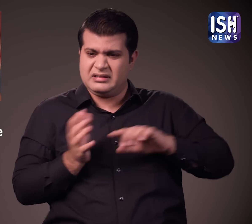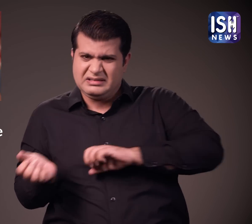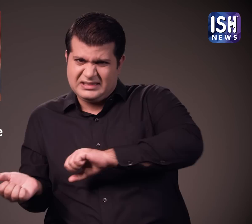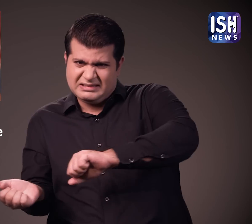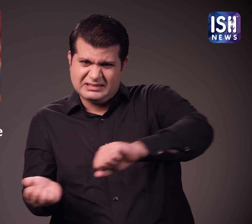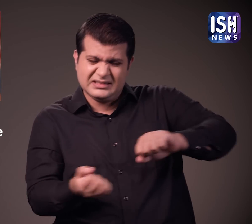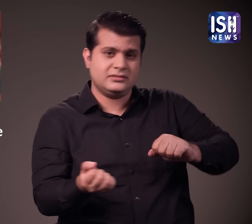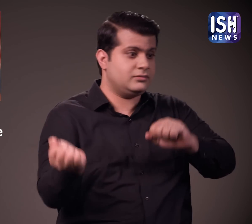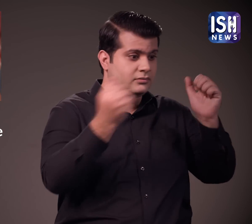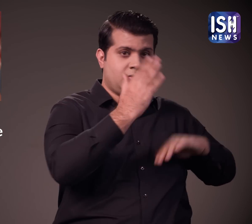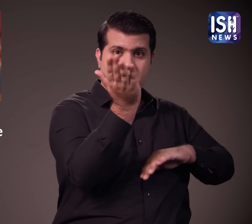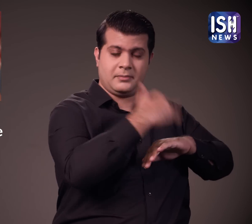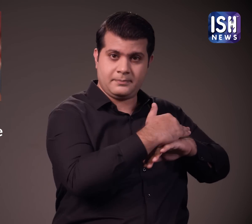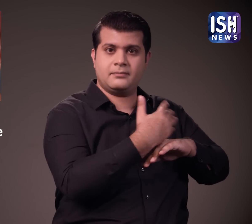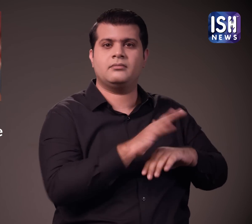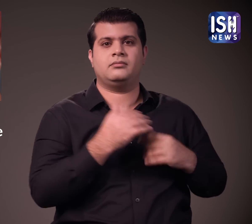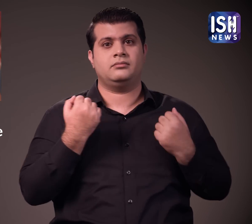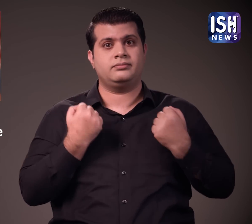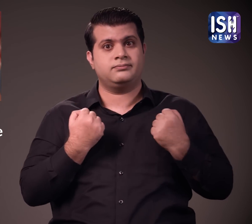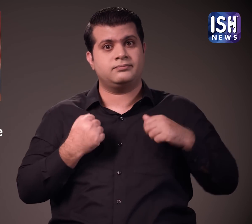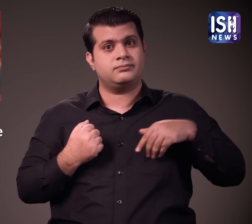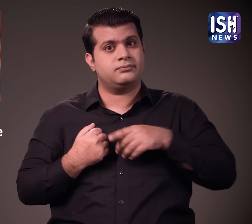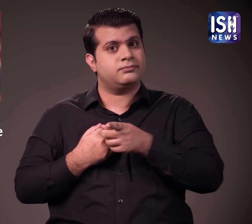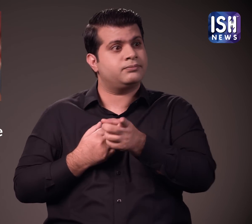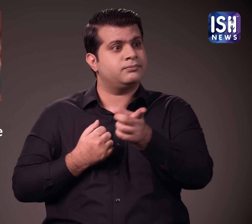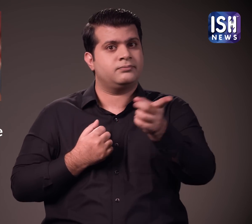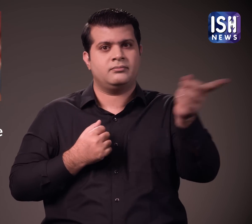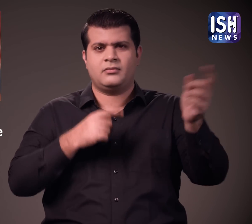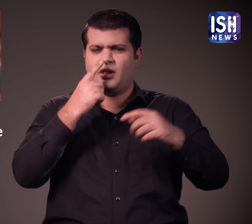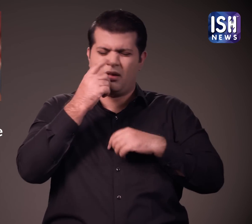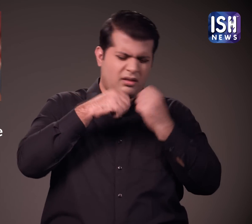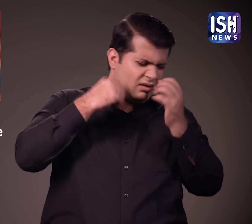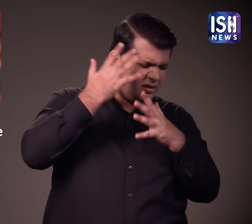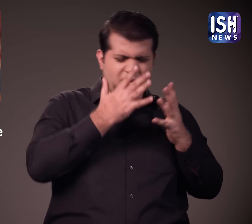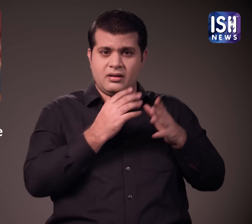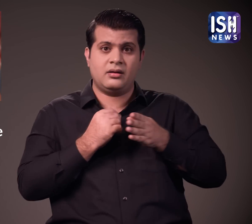He dragged her and put her in the car and drove away with Sook struggling in the boot of the car .